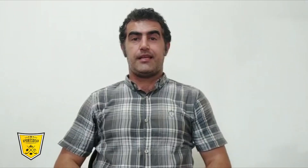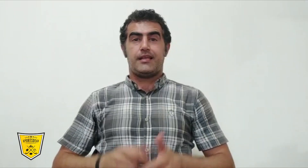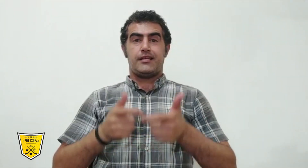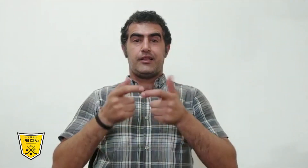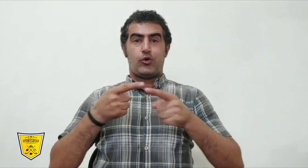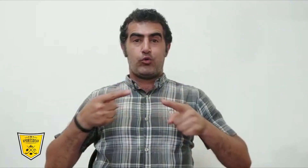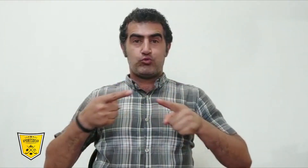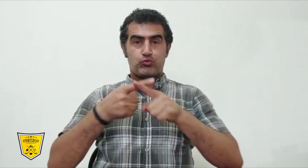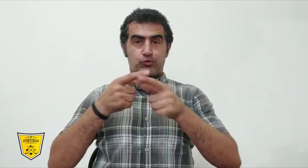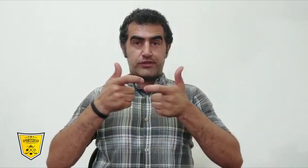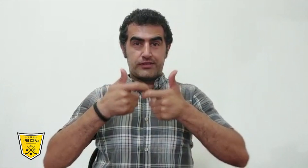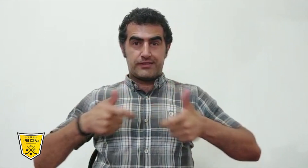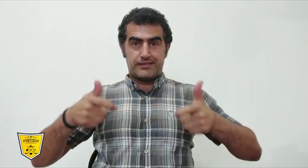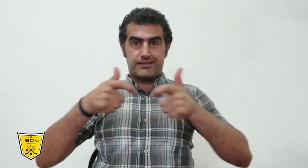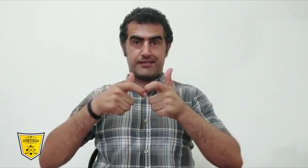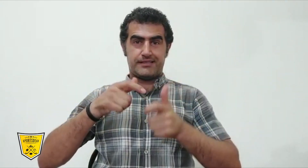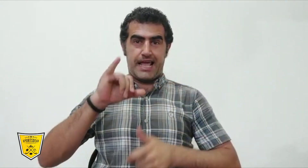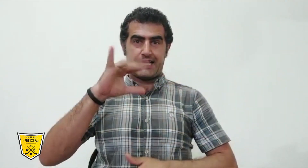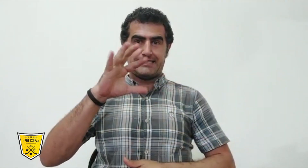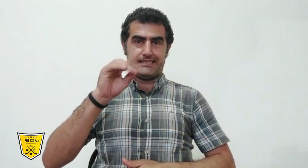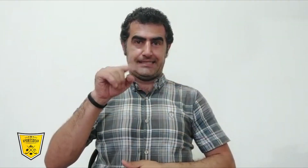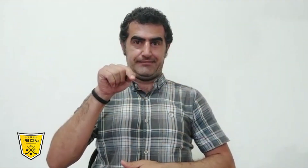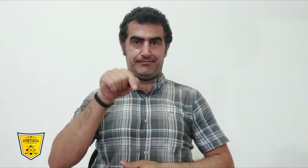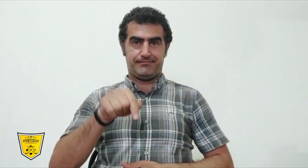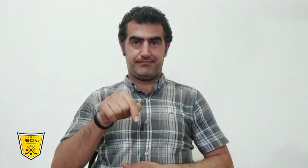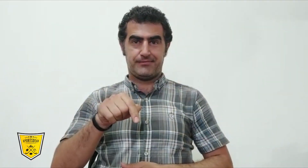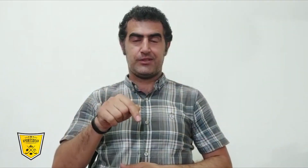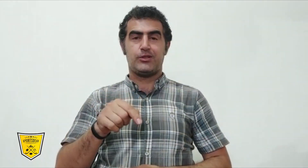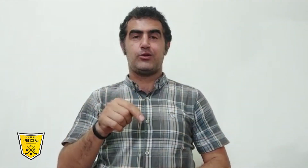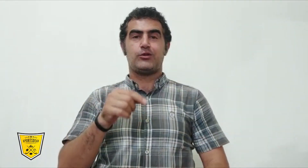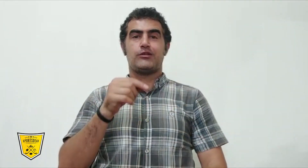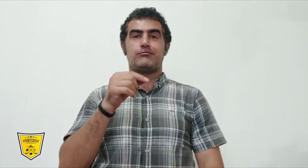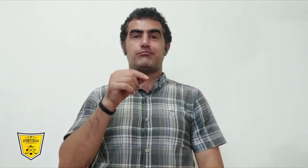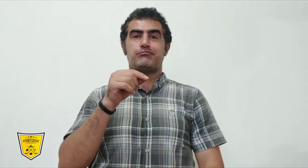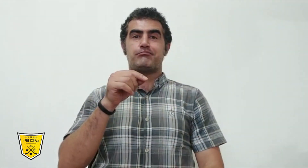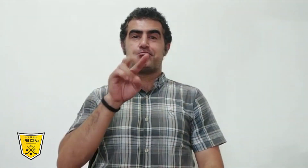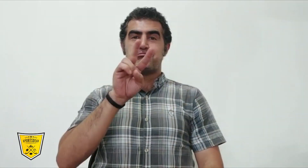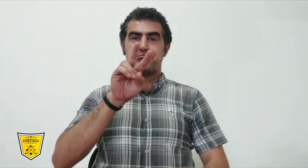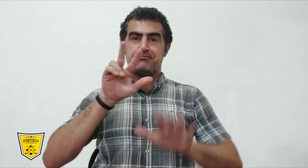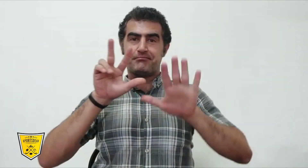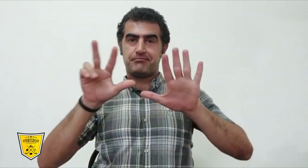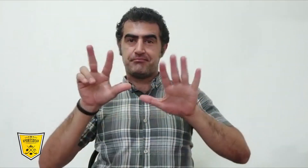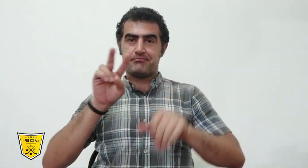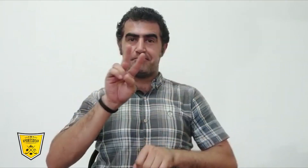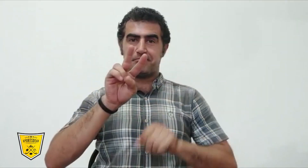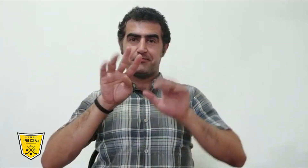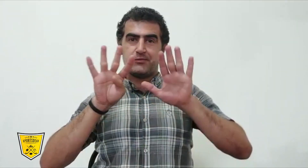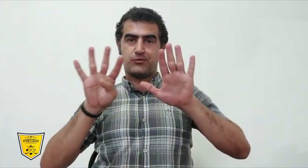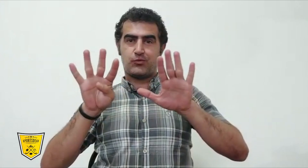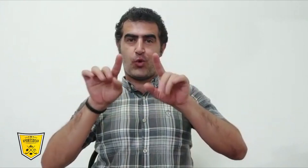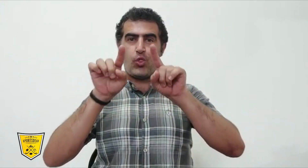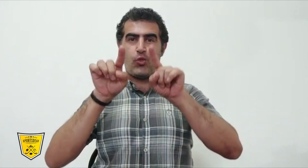The agenda of the Extraordinary Congress comprises of financial matters,